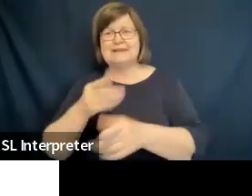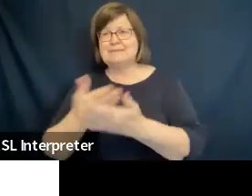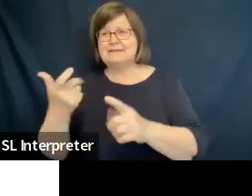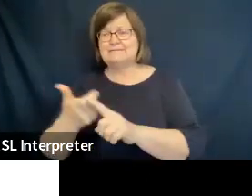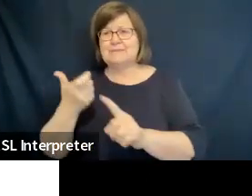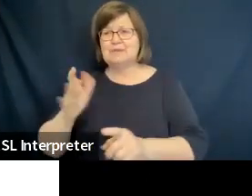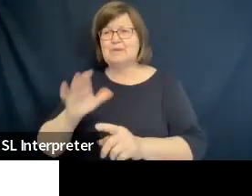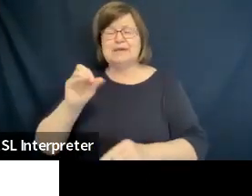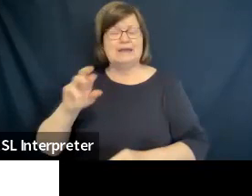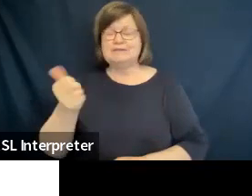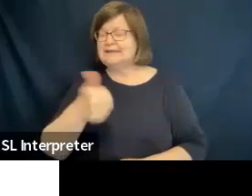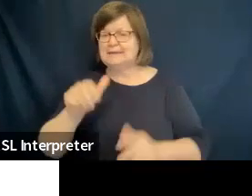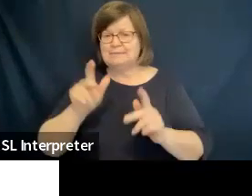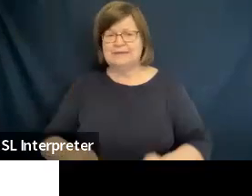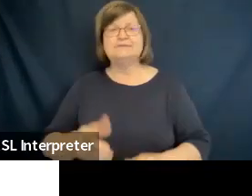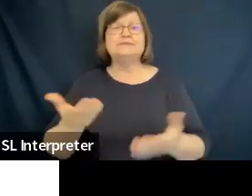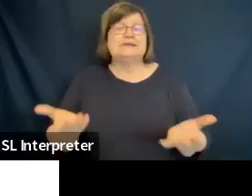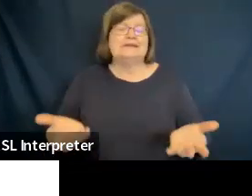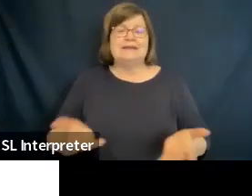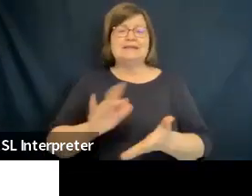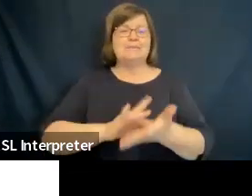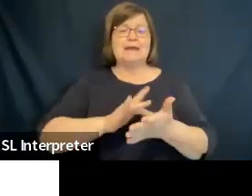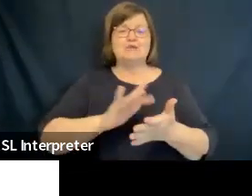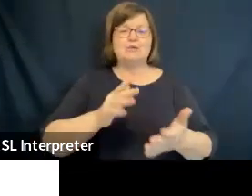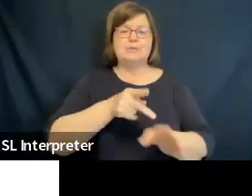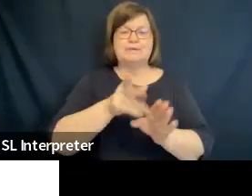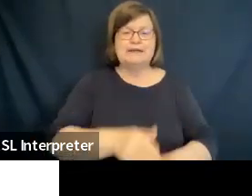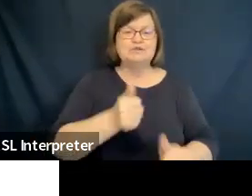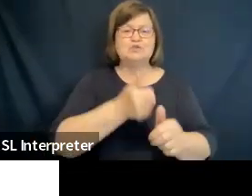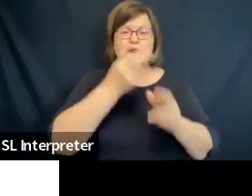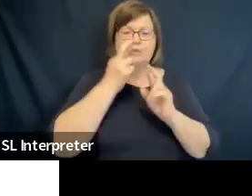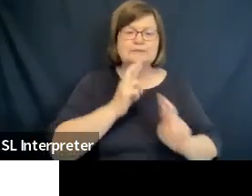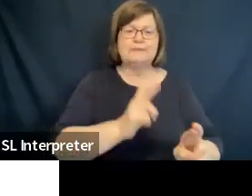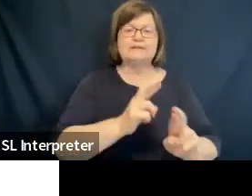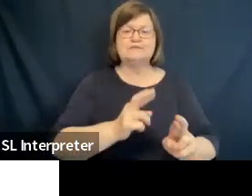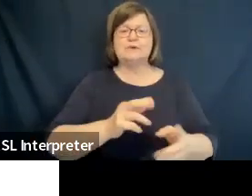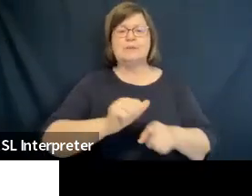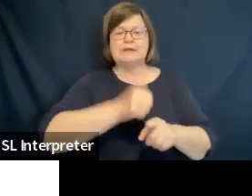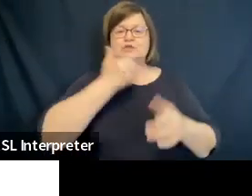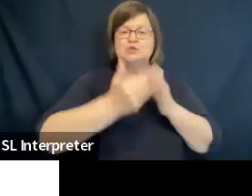any patient. That is medical professionals who are respectful practice good communication and